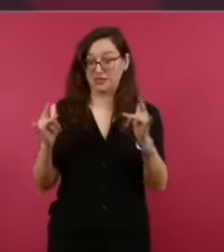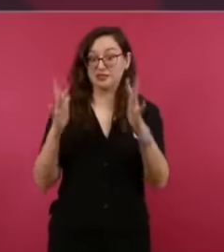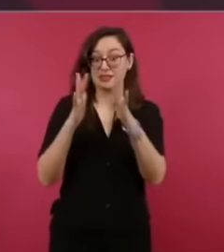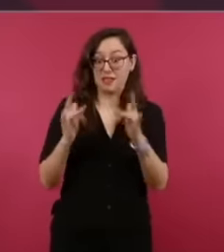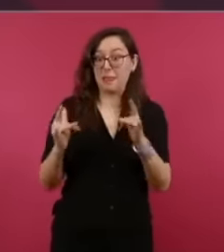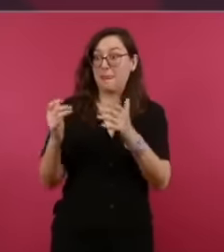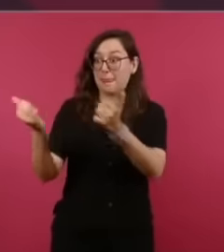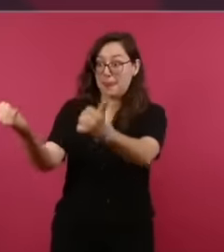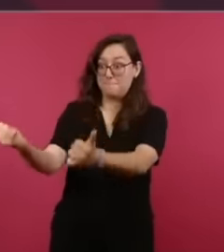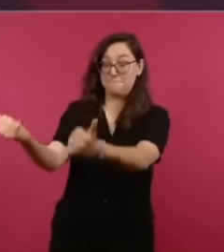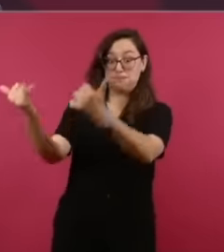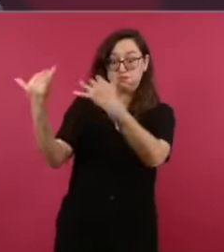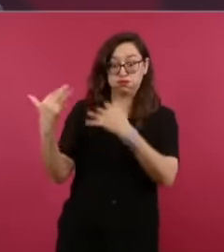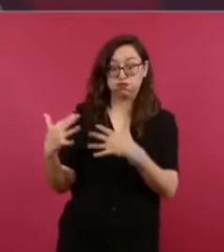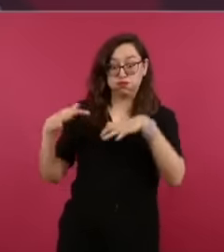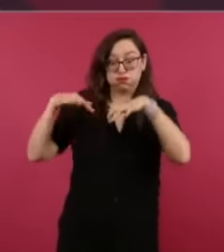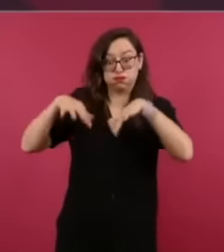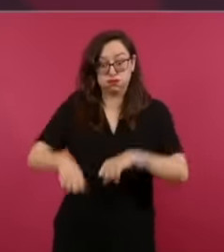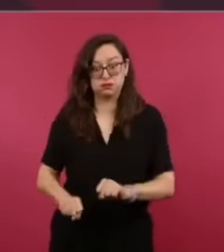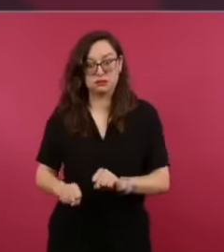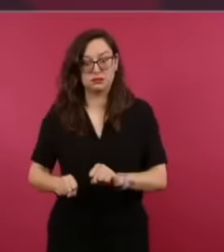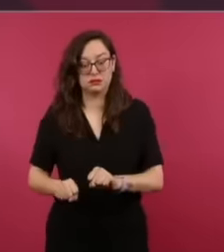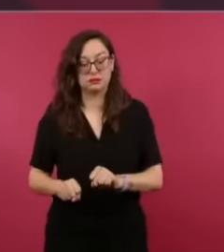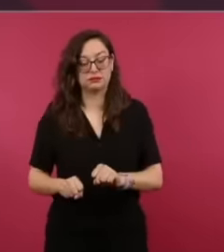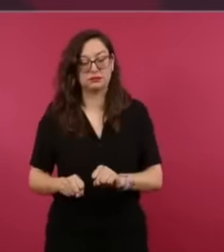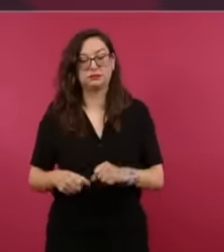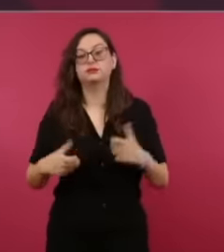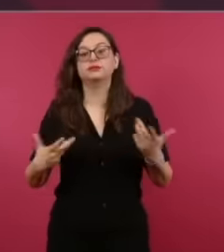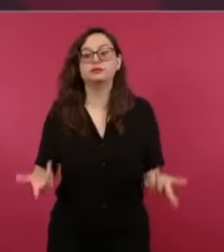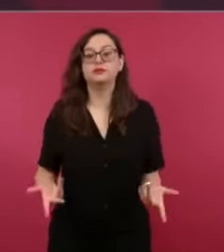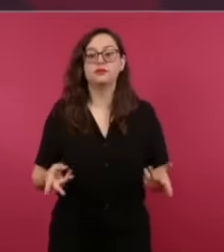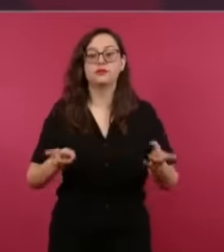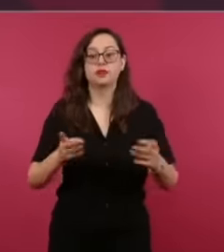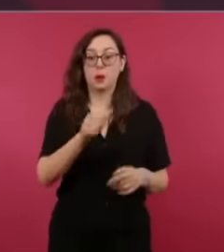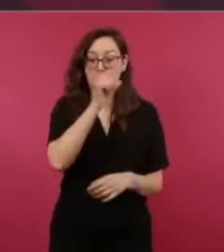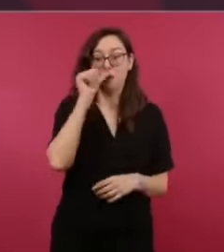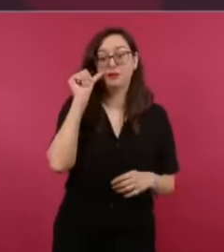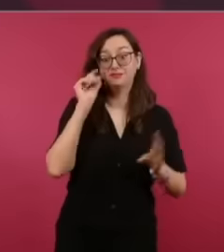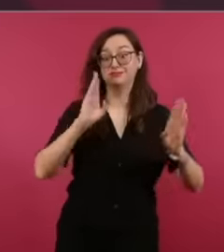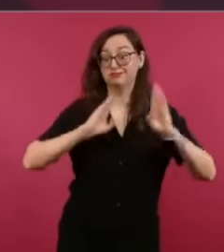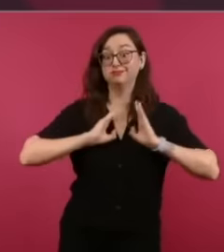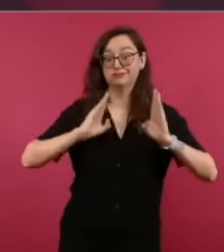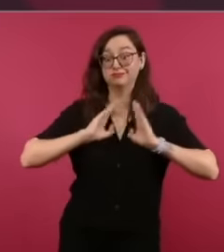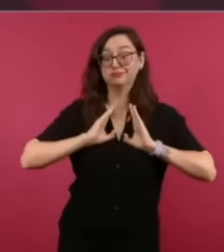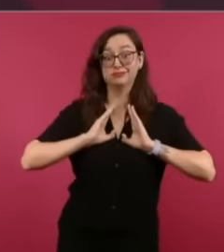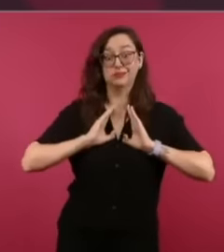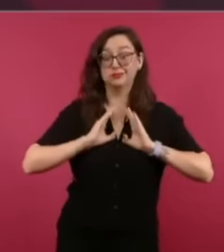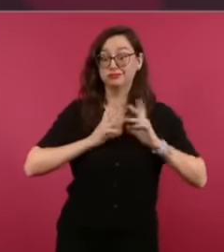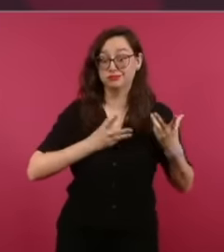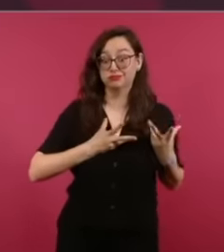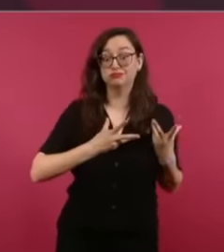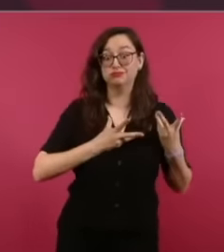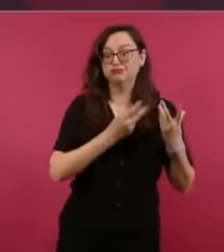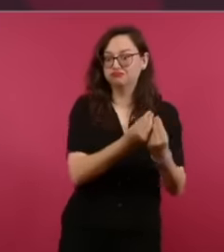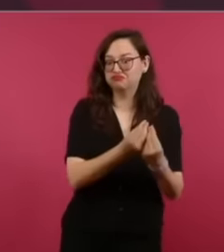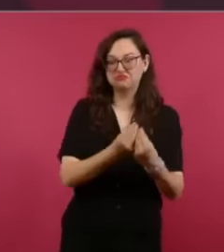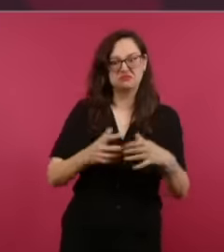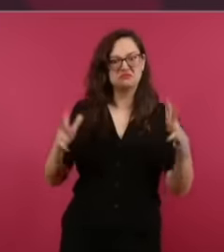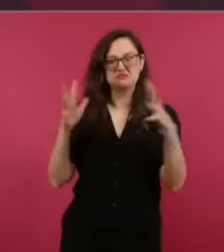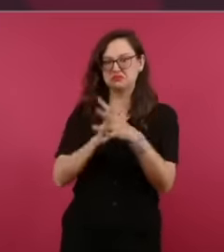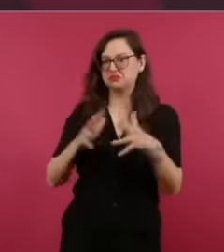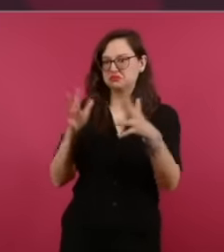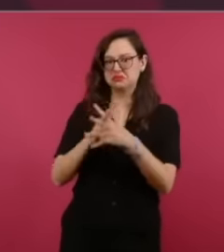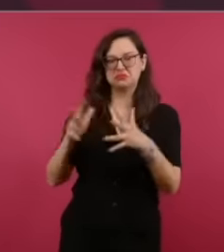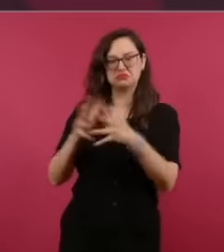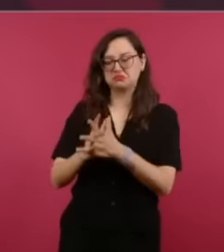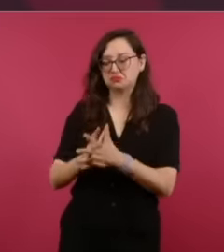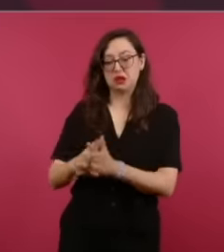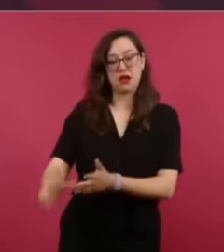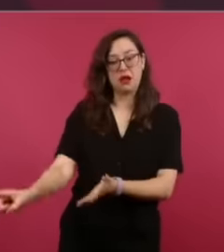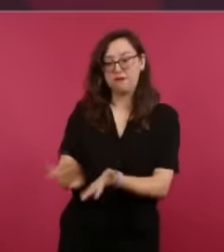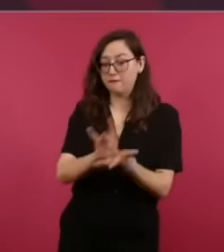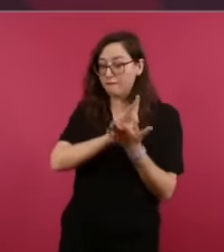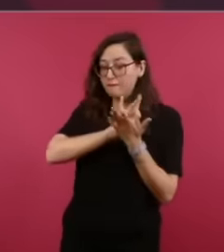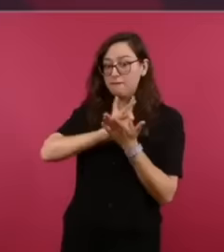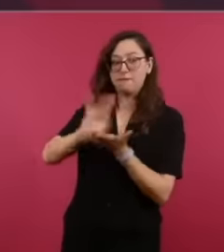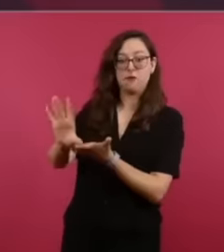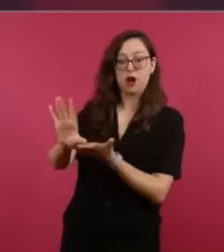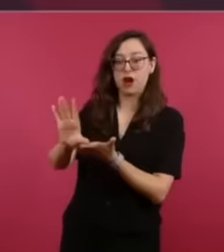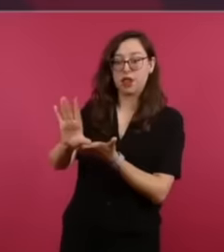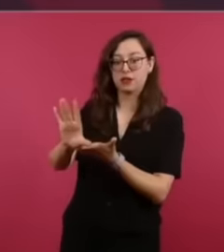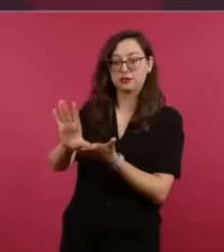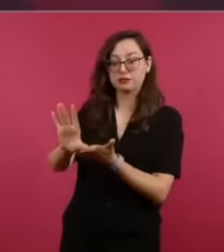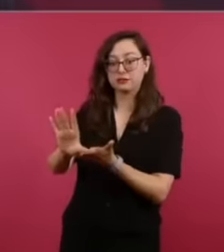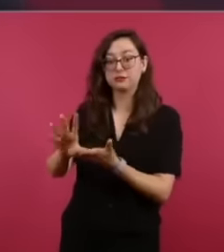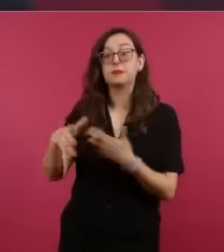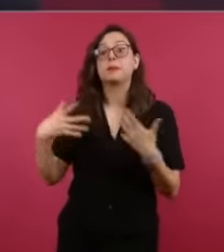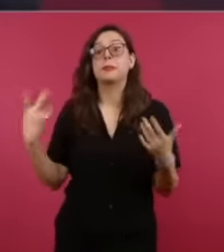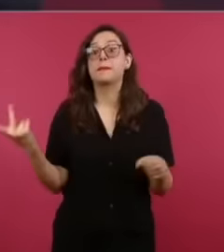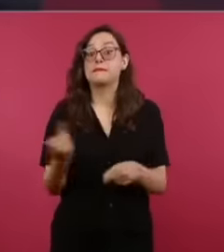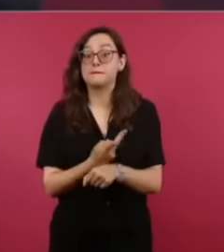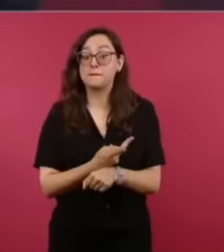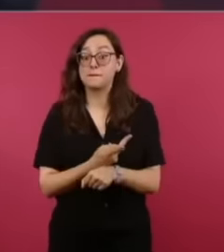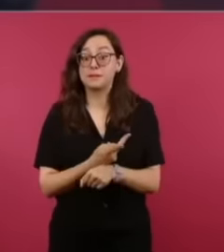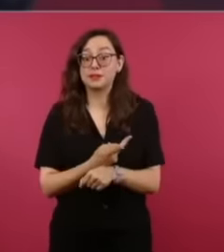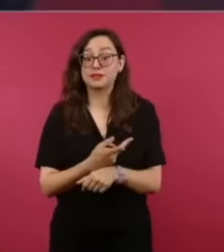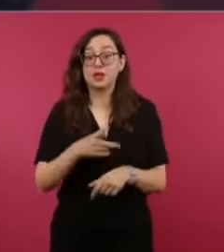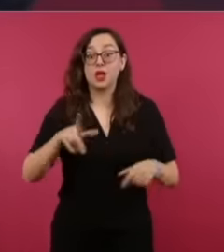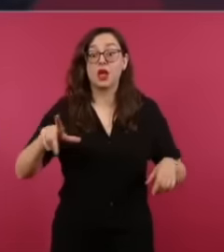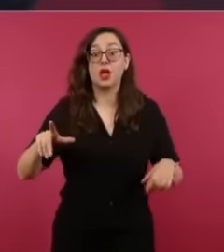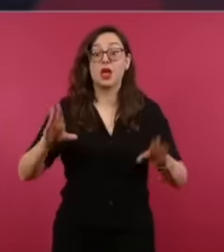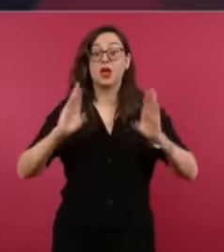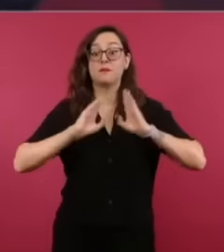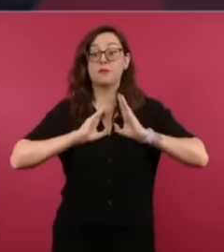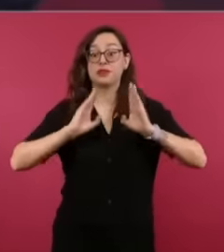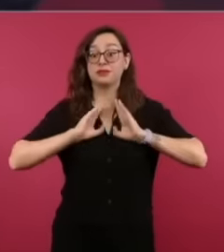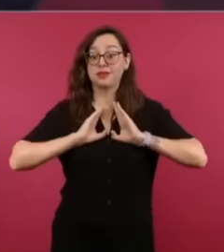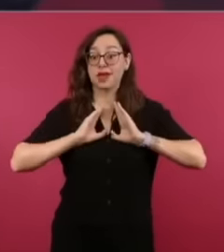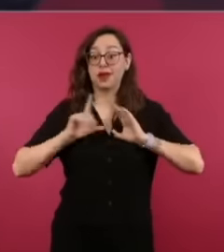who invaded us, the first things he did was order that where the military ruled,